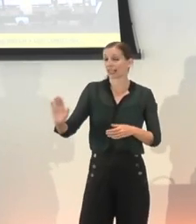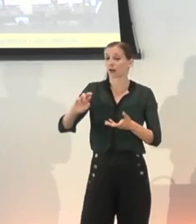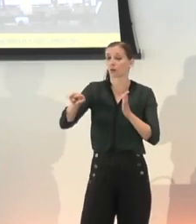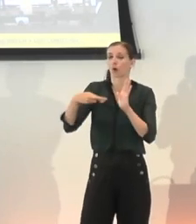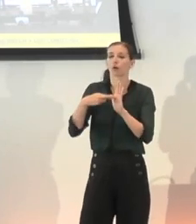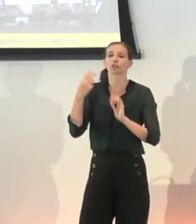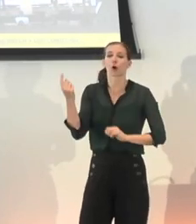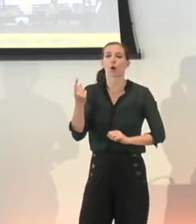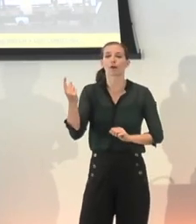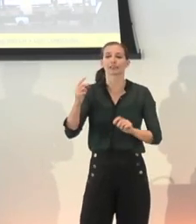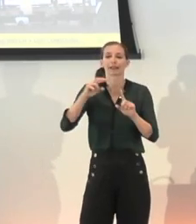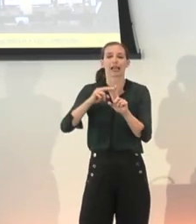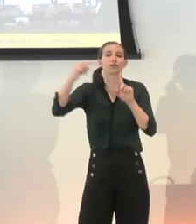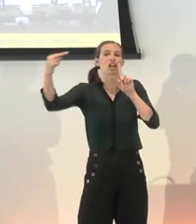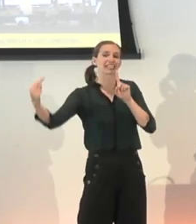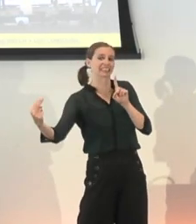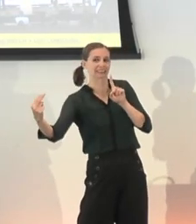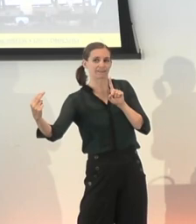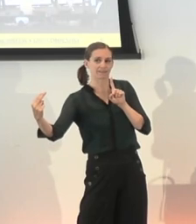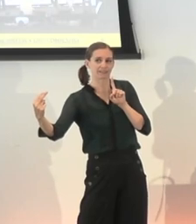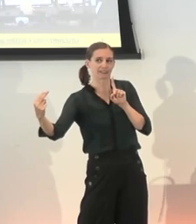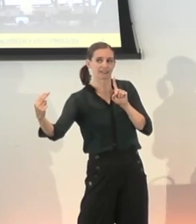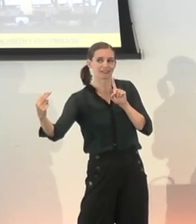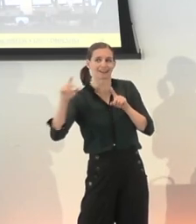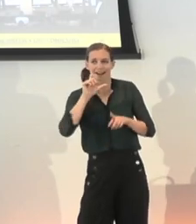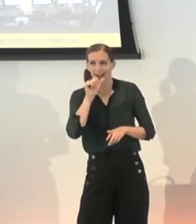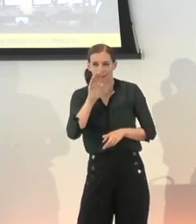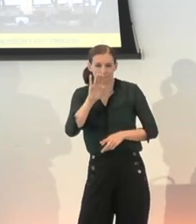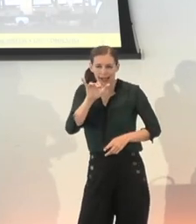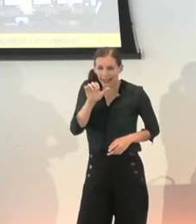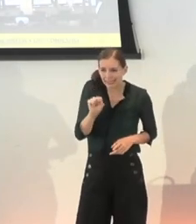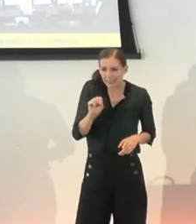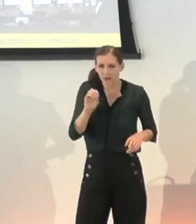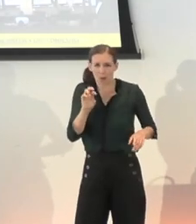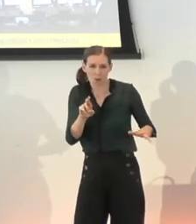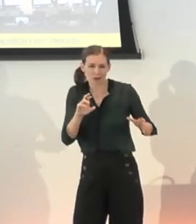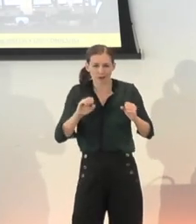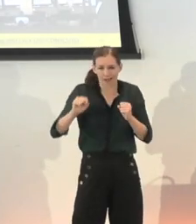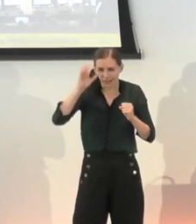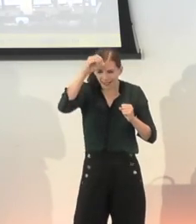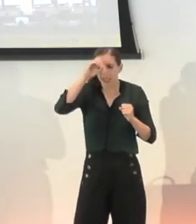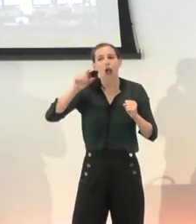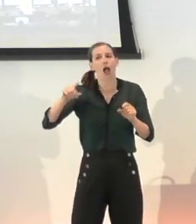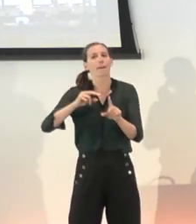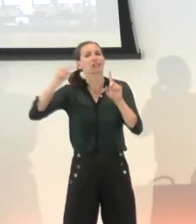careful, diligent, and to achieve what it is we are trying to achieve and they know that.